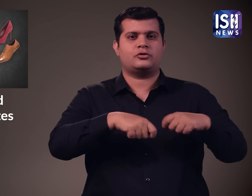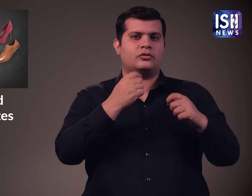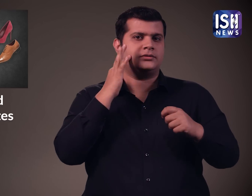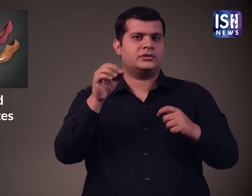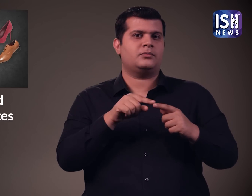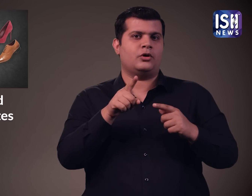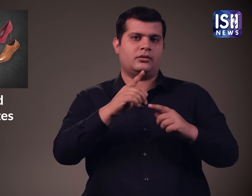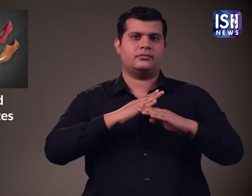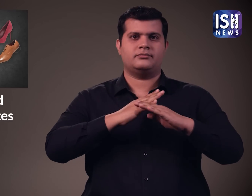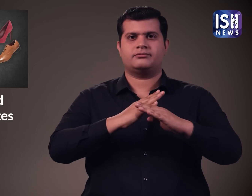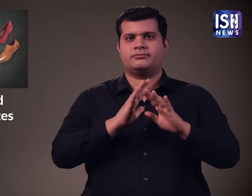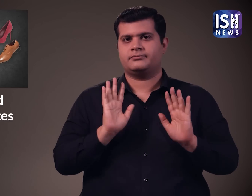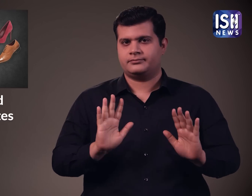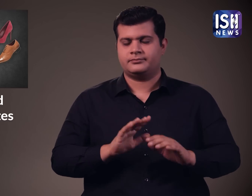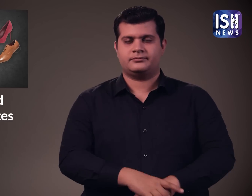Socks are important to protect your feet.